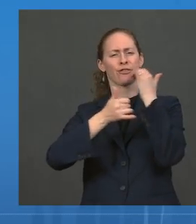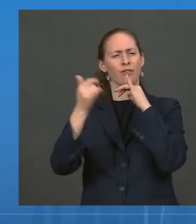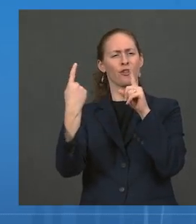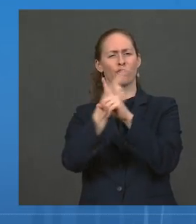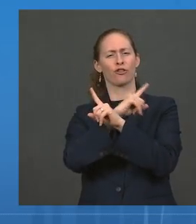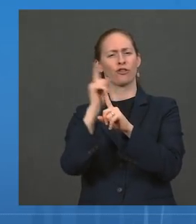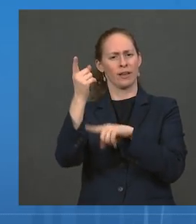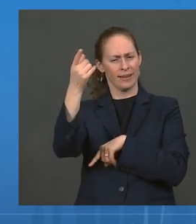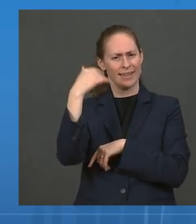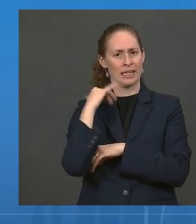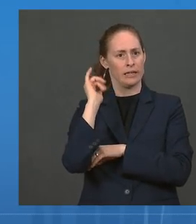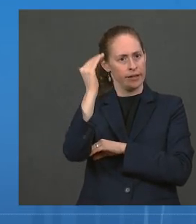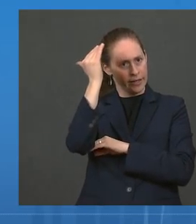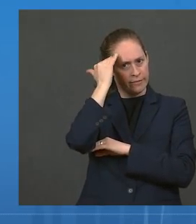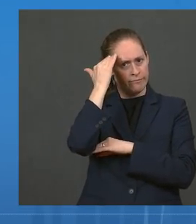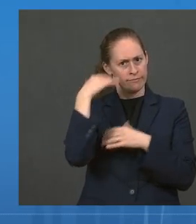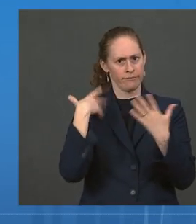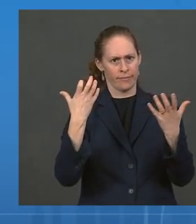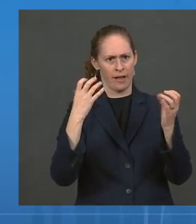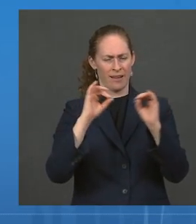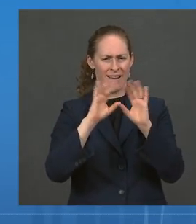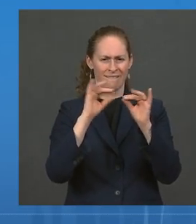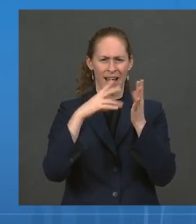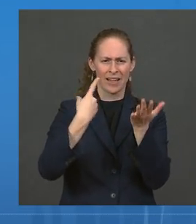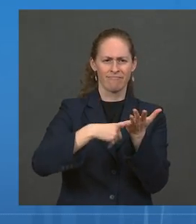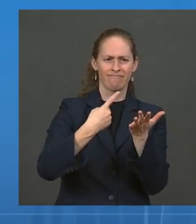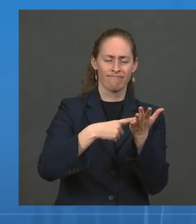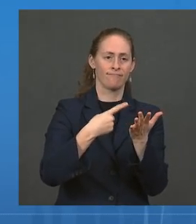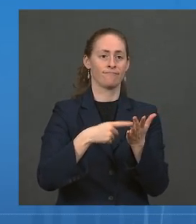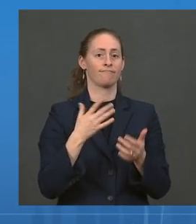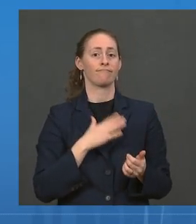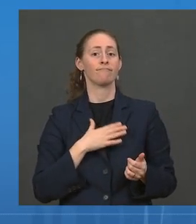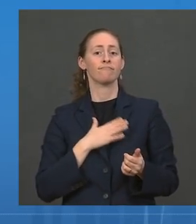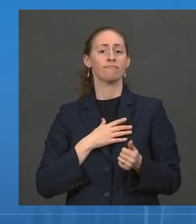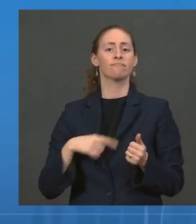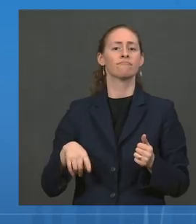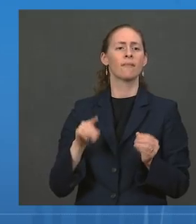Just a few months ago, my office released a Surgeon General's advisory on health misinformation,